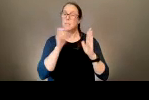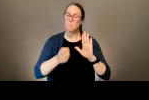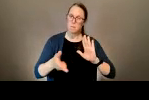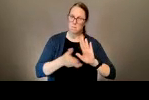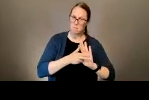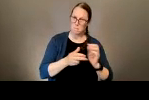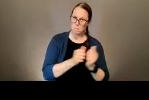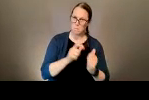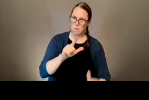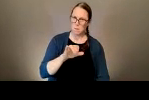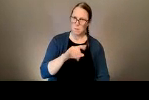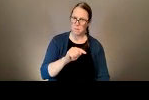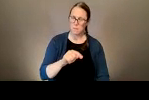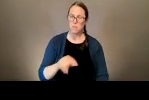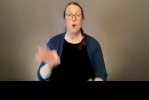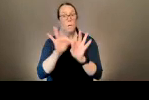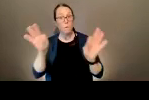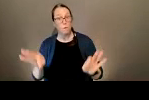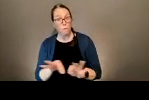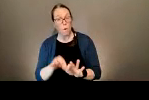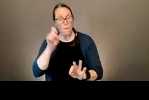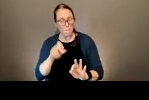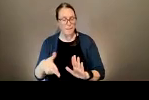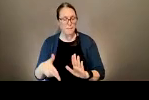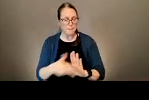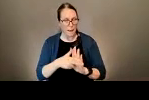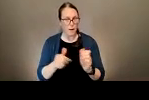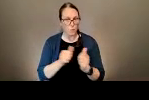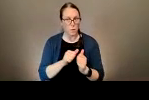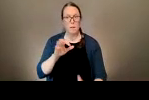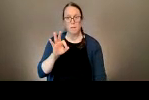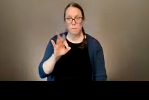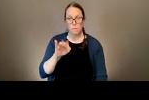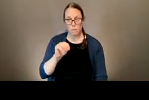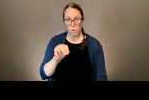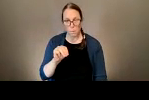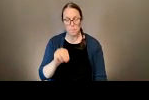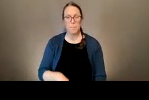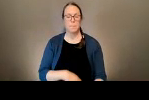Forms, if you have forms that you're wanting people to fill in, those have to be tagged as forms,